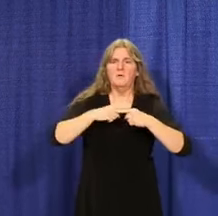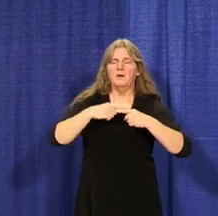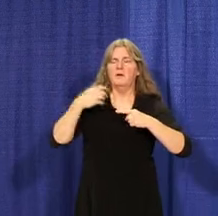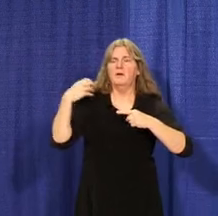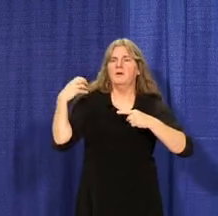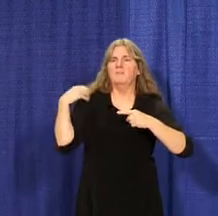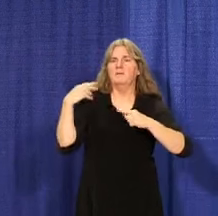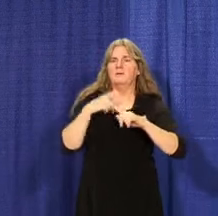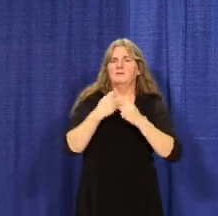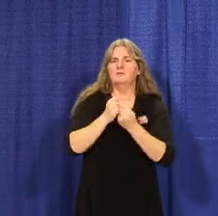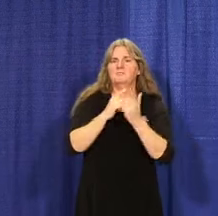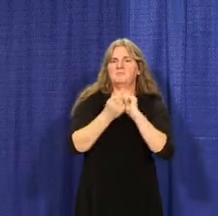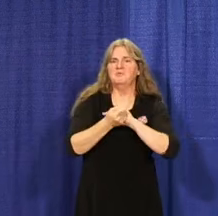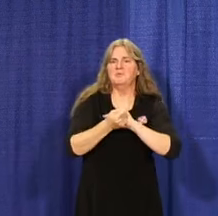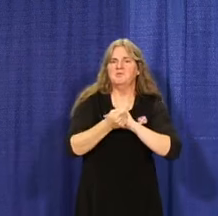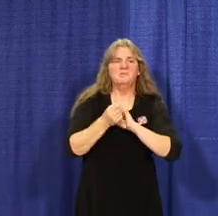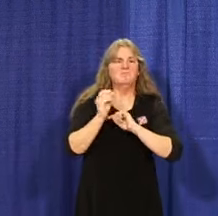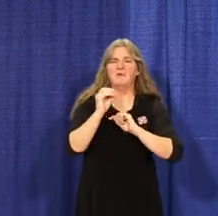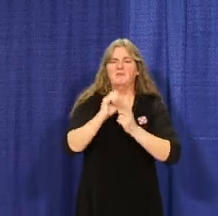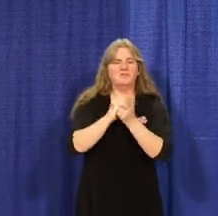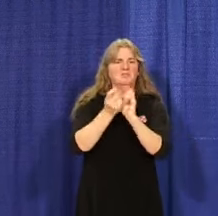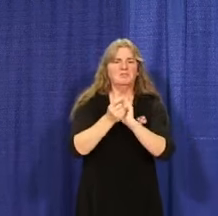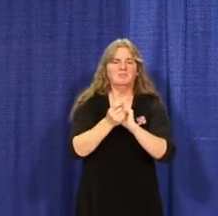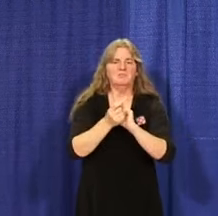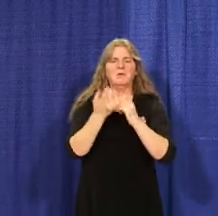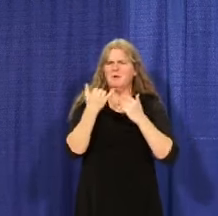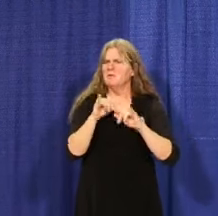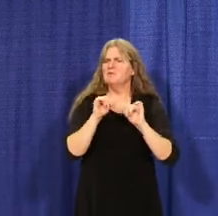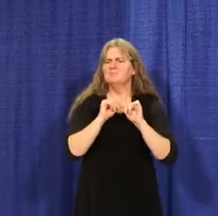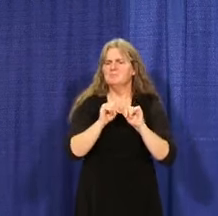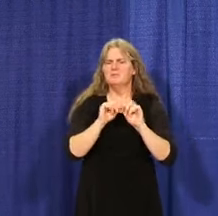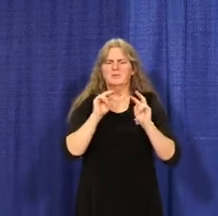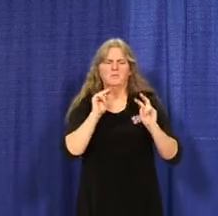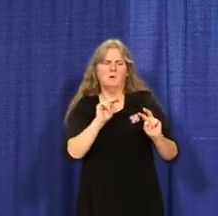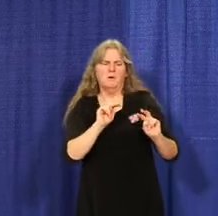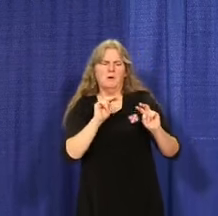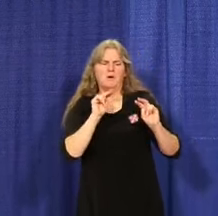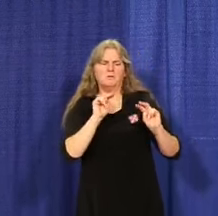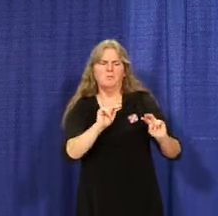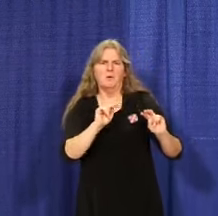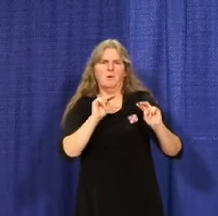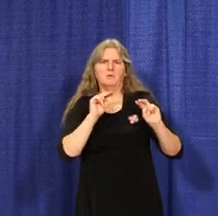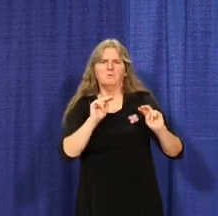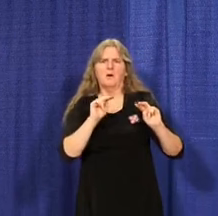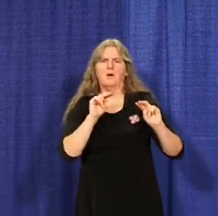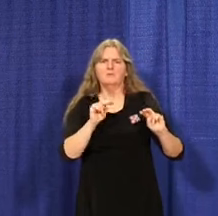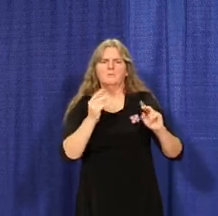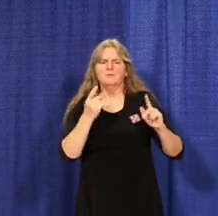continuously monitoring and updating on a weekly basis to make sure that compliance is happening.